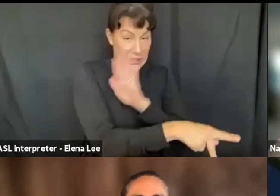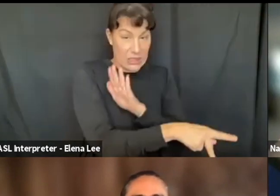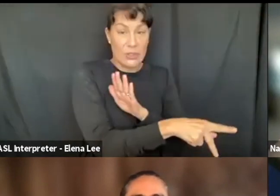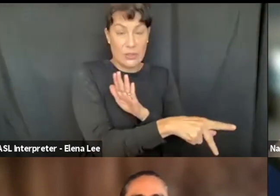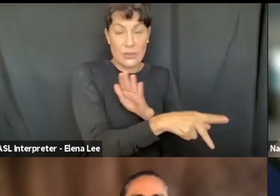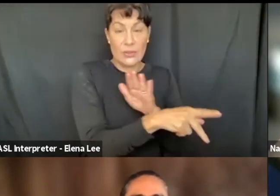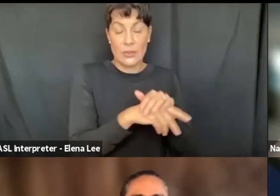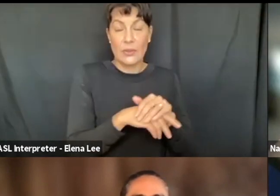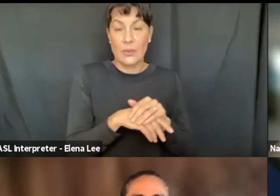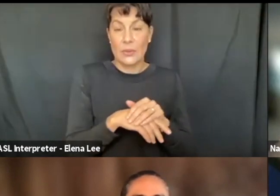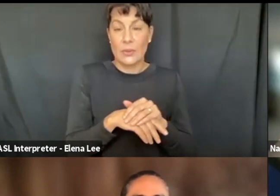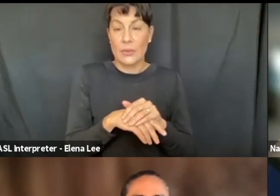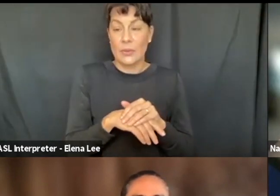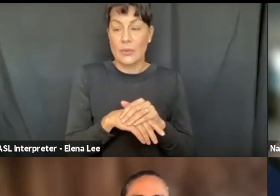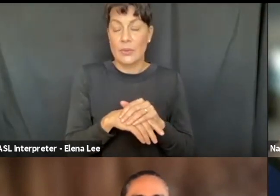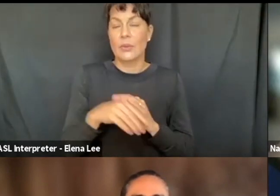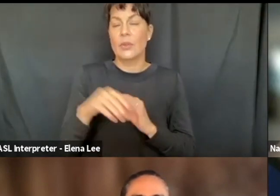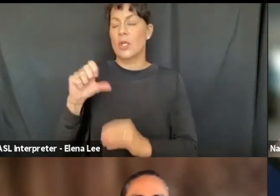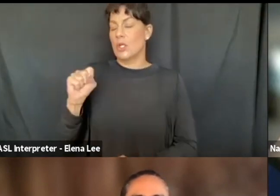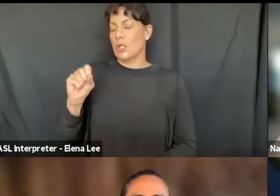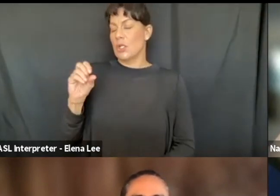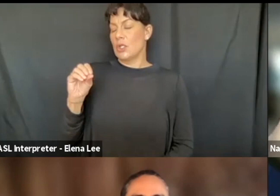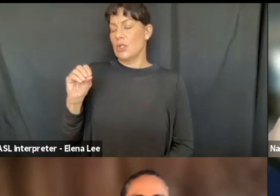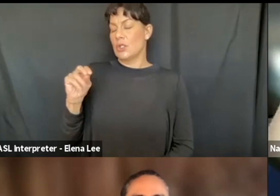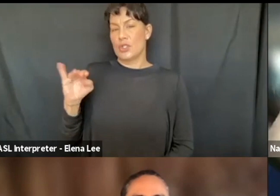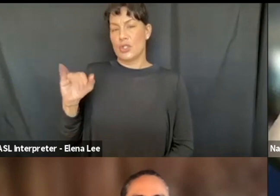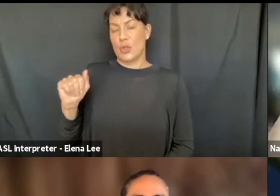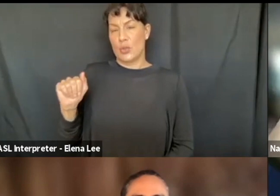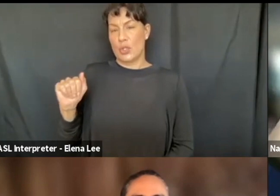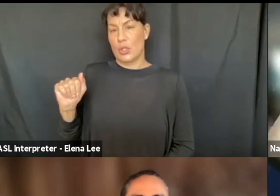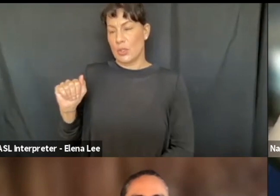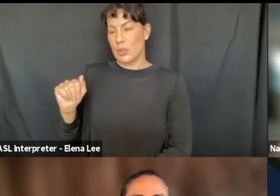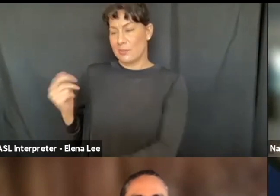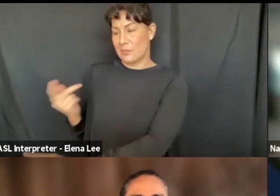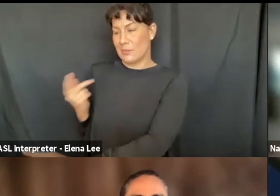Sonya Childress and I published a piece